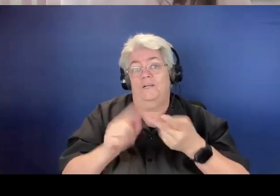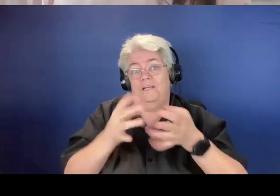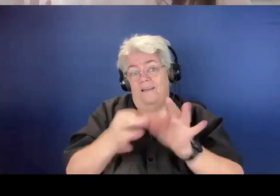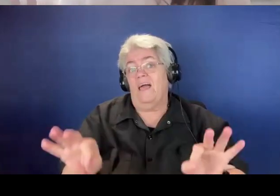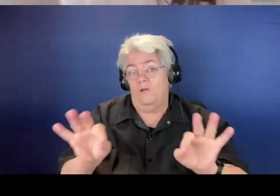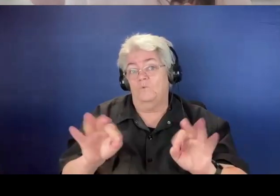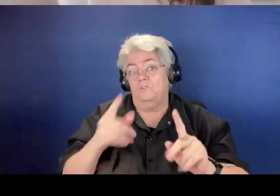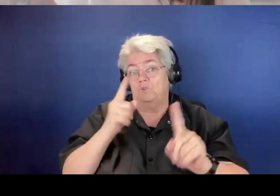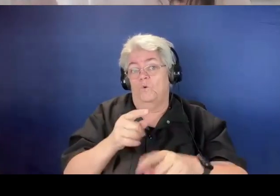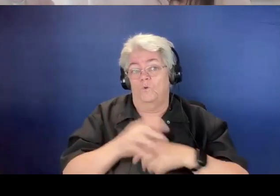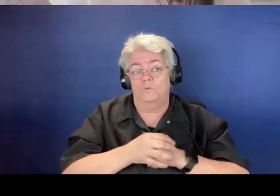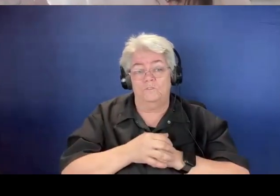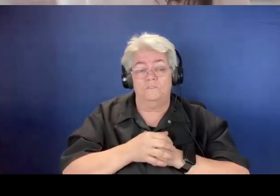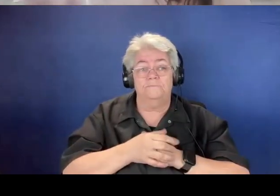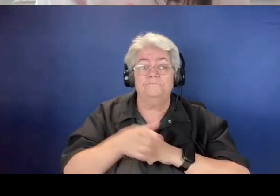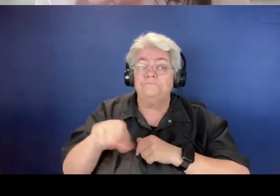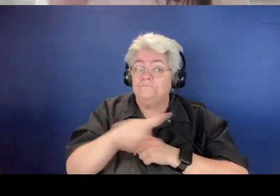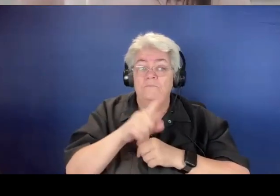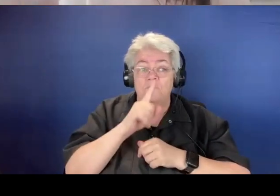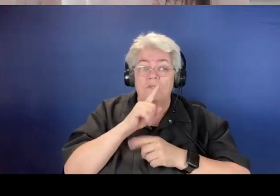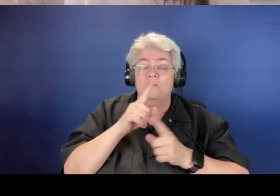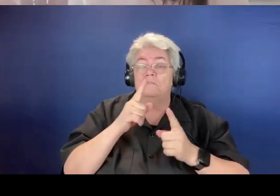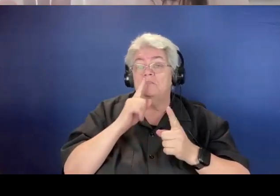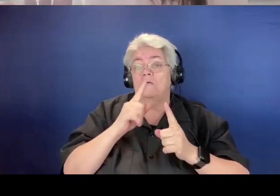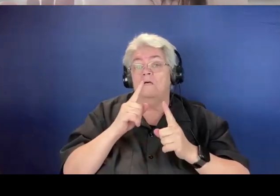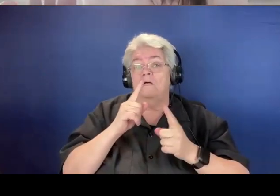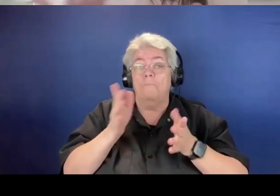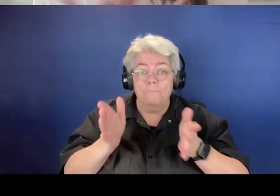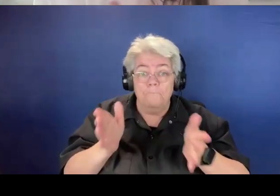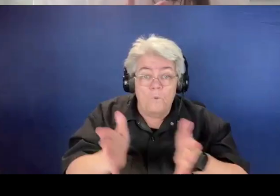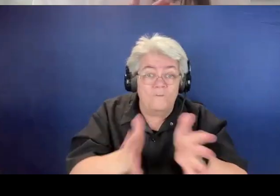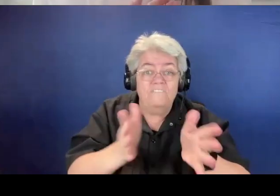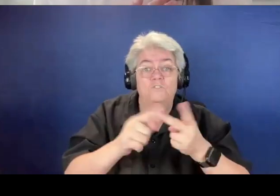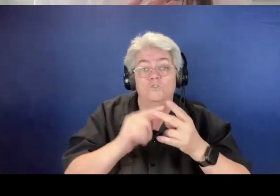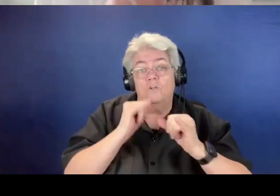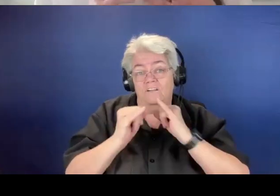can be achieved through motivational interviewing or ethnographic interview